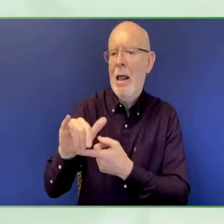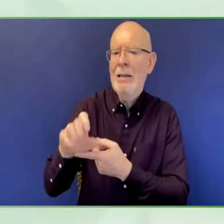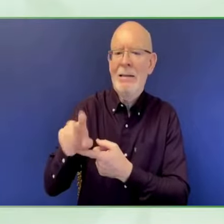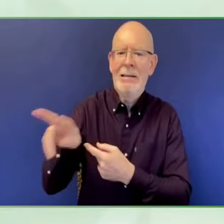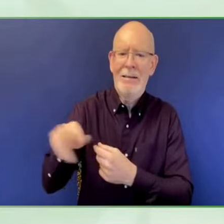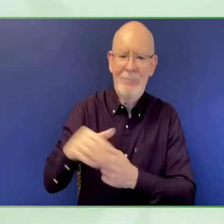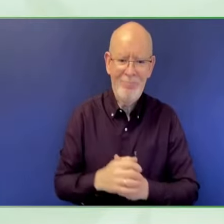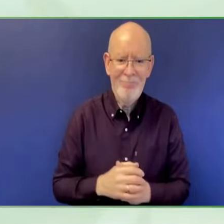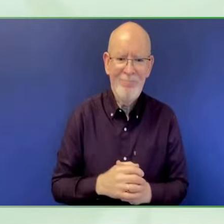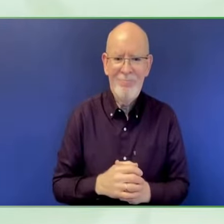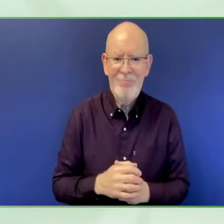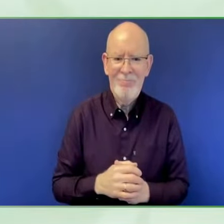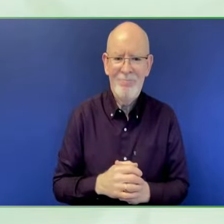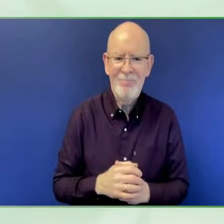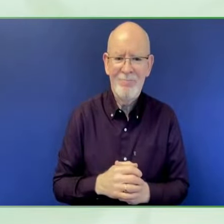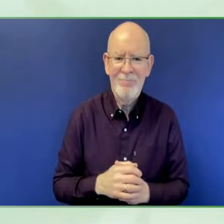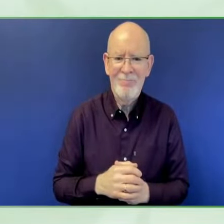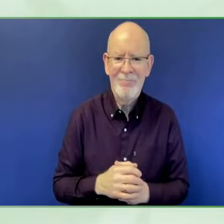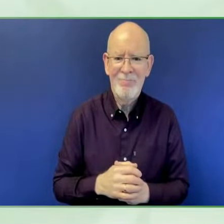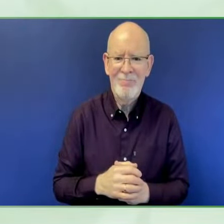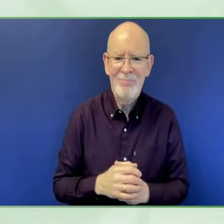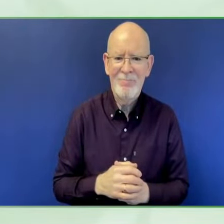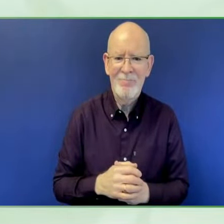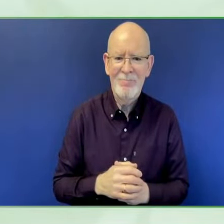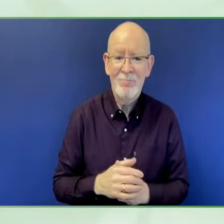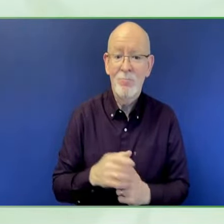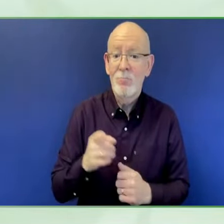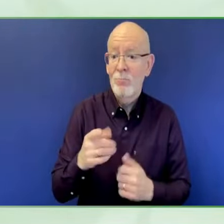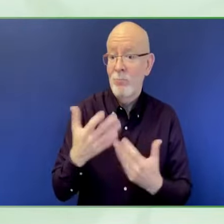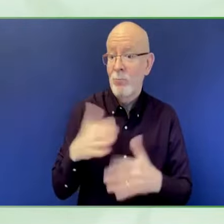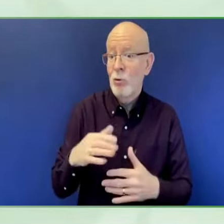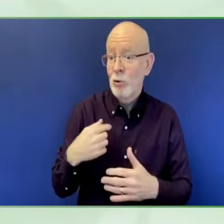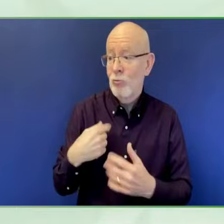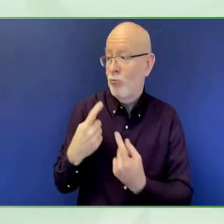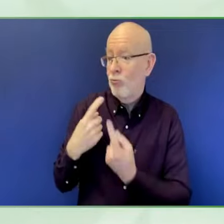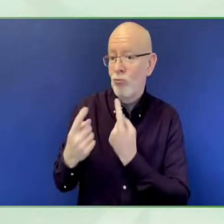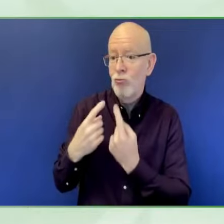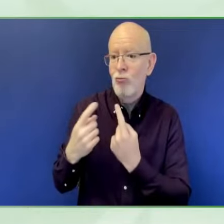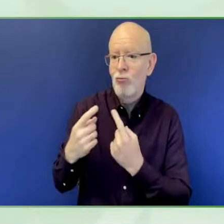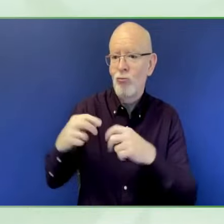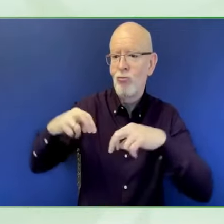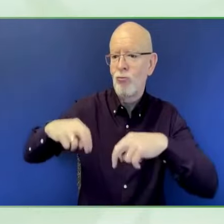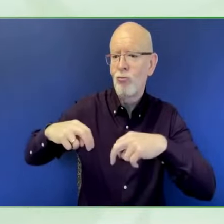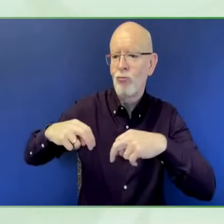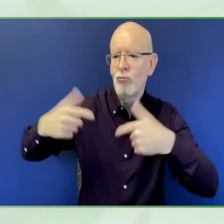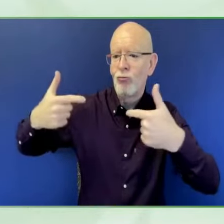Can invite panellists to come here onstage?